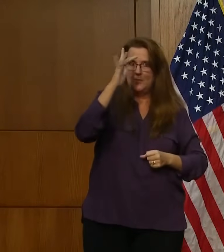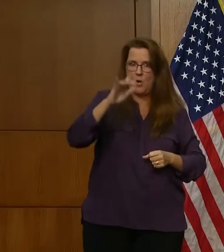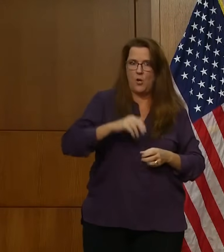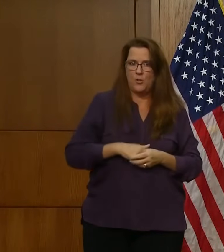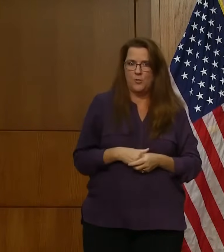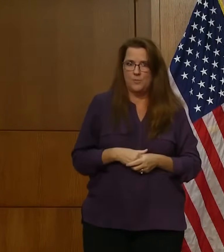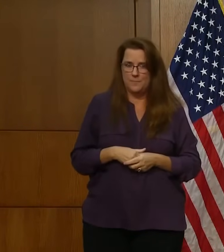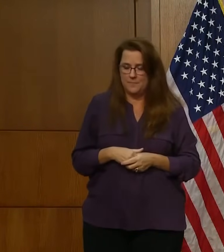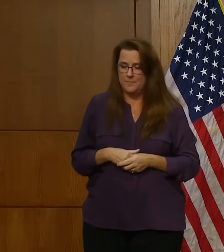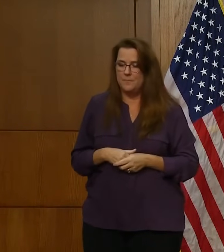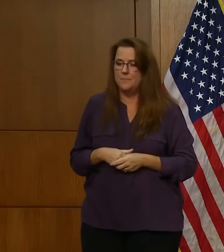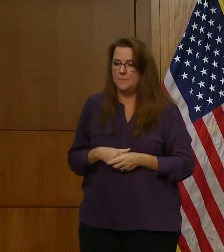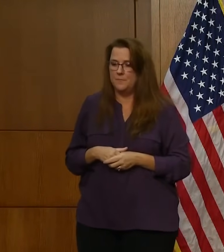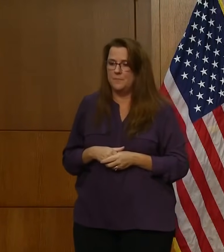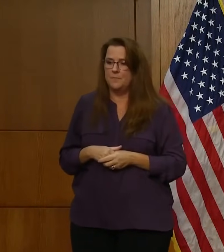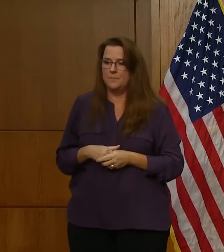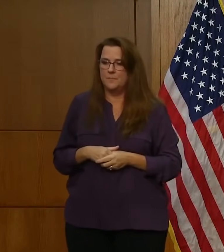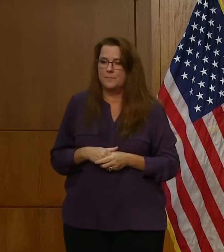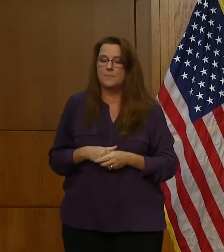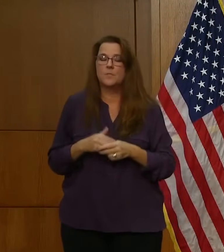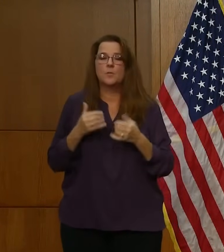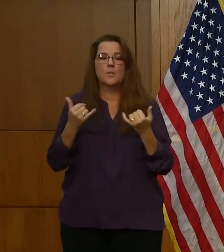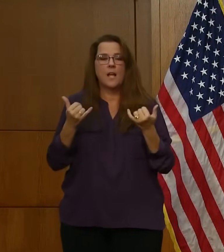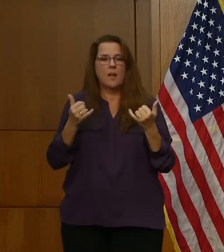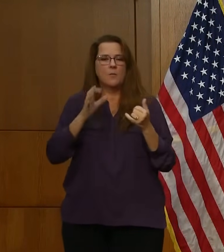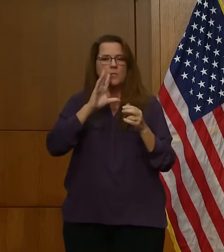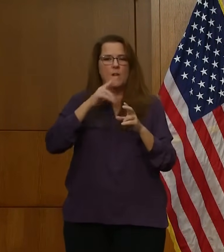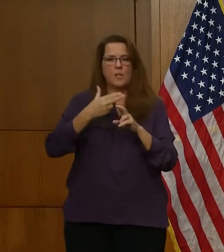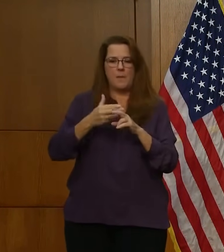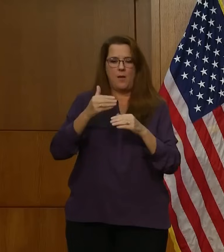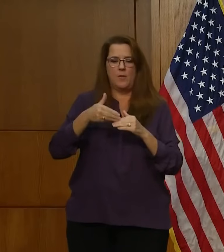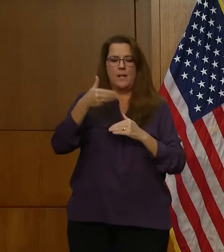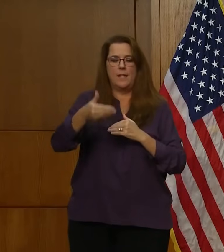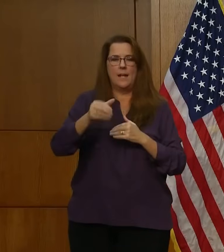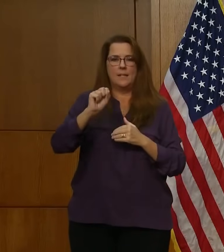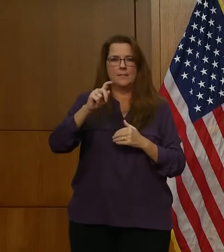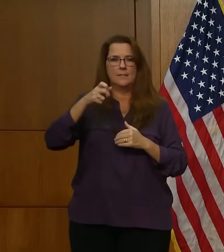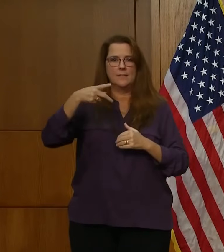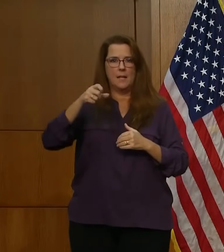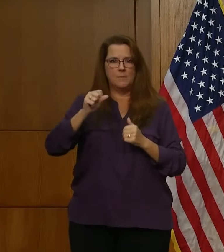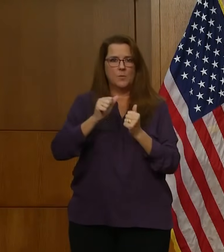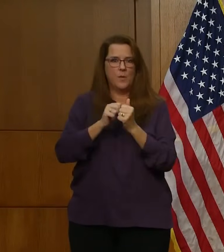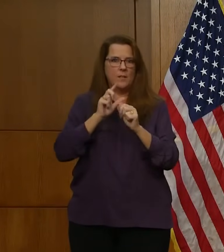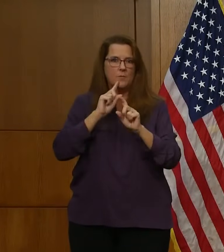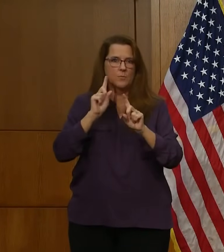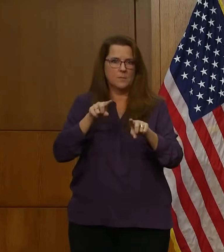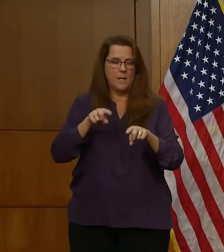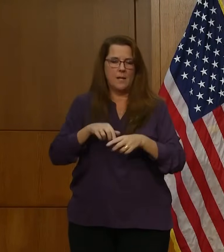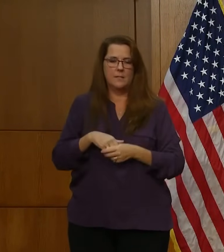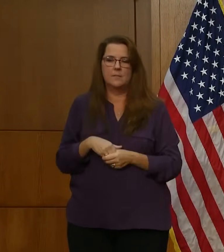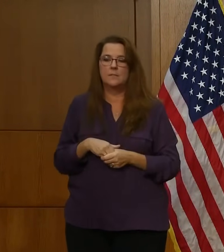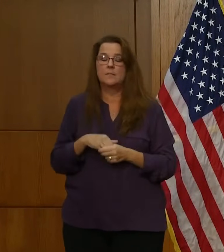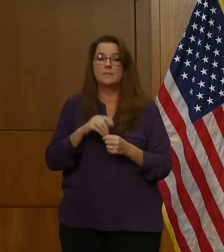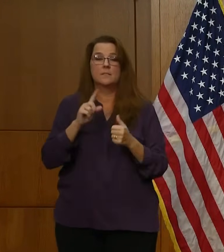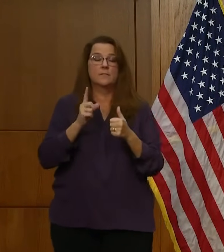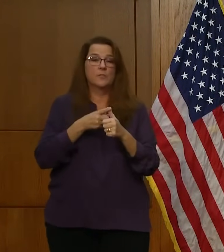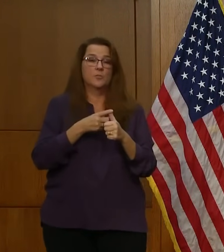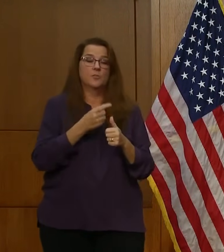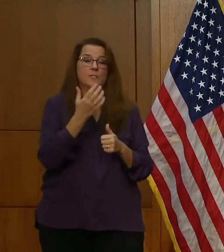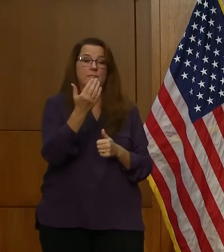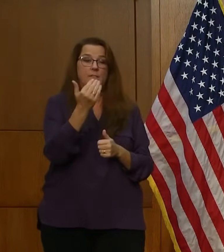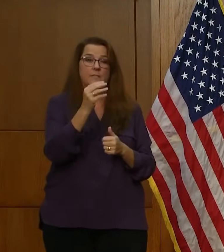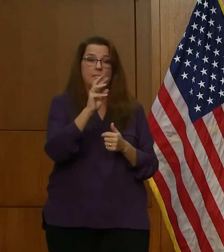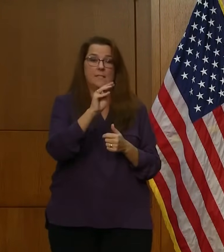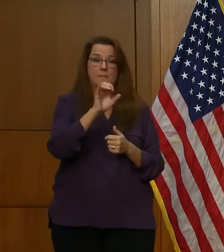SAFE. NOW I HAVE A QUICK UPDATE